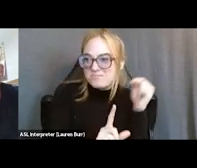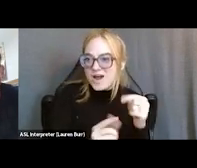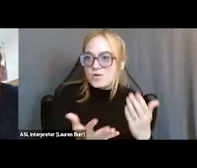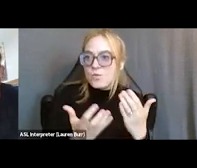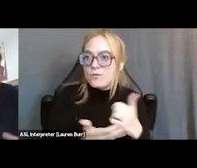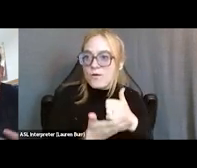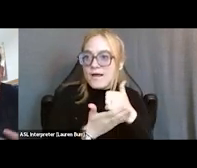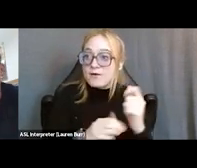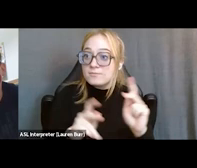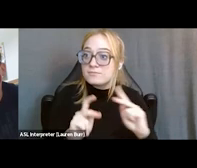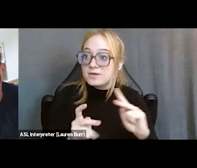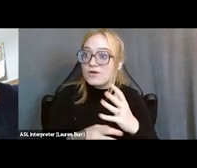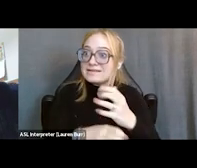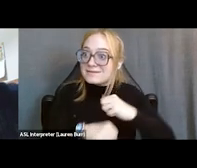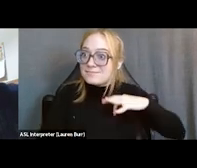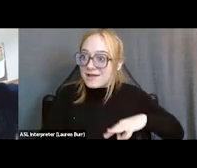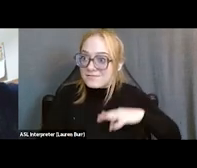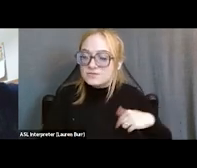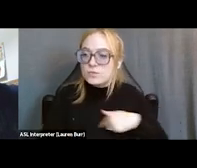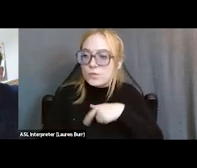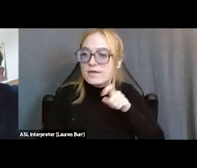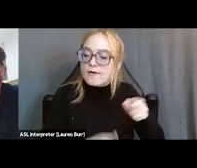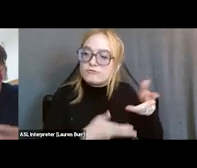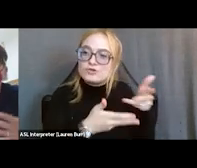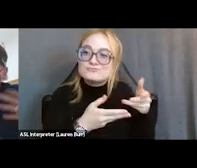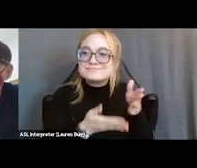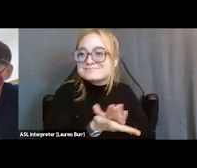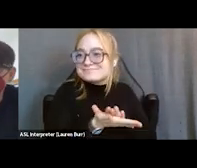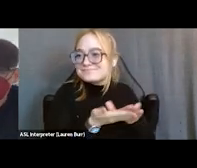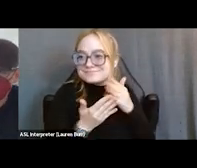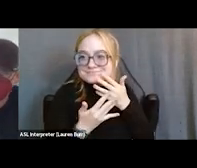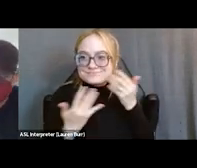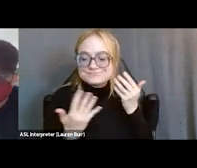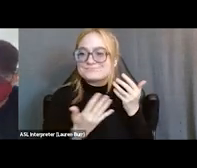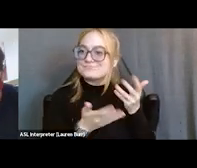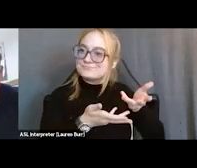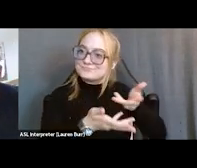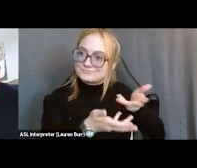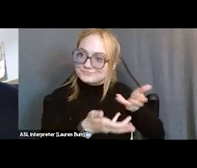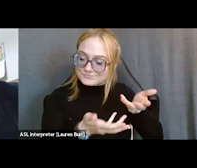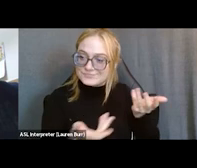by demonstrating how the social security is definition of a disabling condition and we're doing that using the SOAR model.